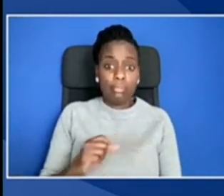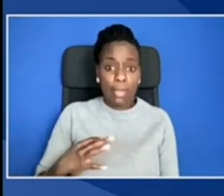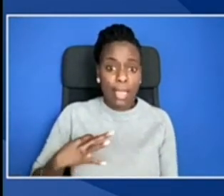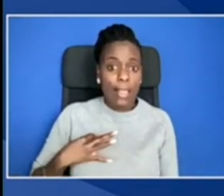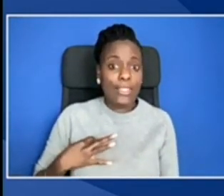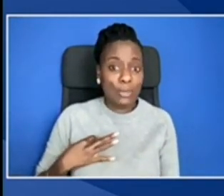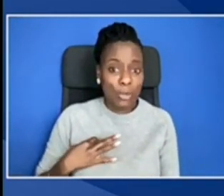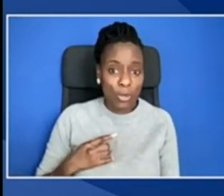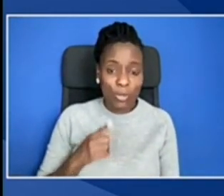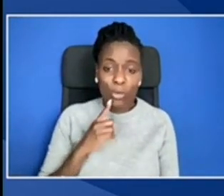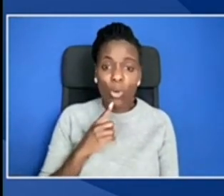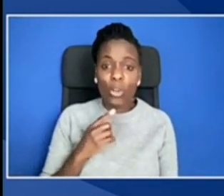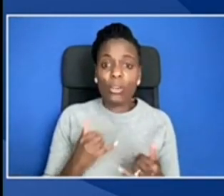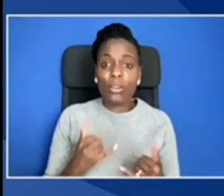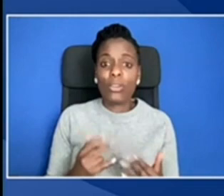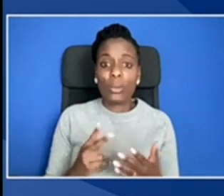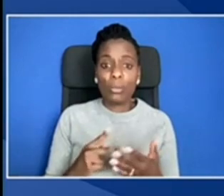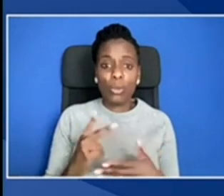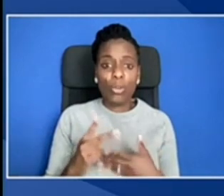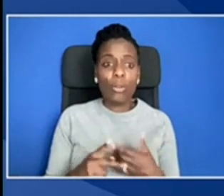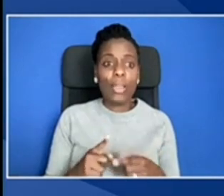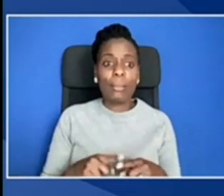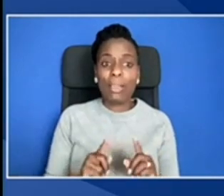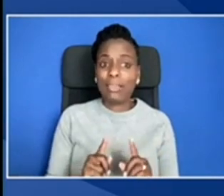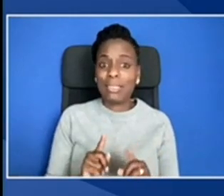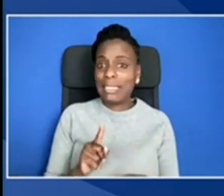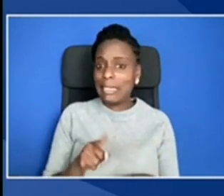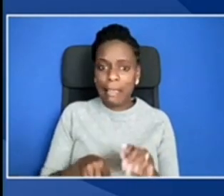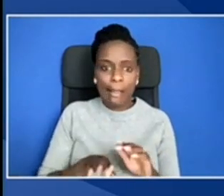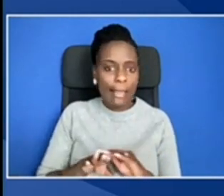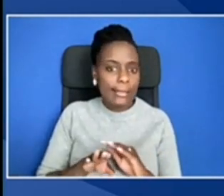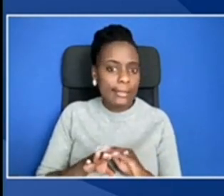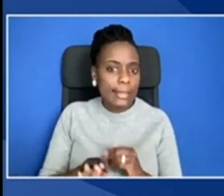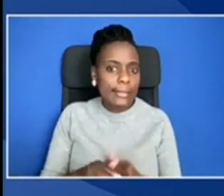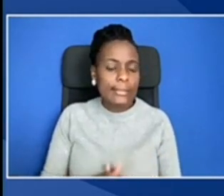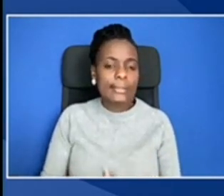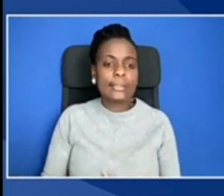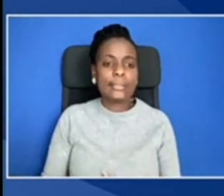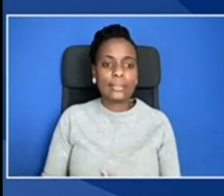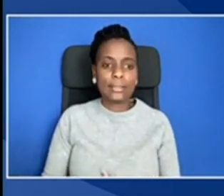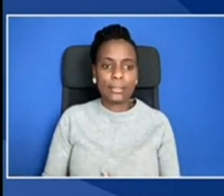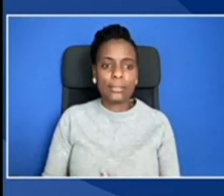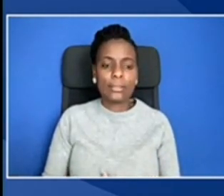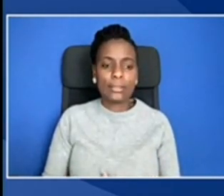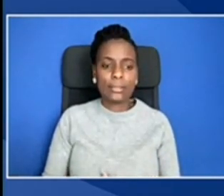existing programs, but they cannot access it. So one thing I wanted to kind of throw